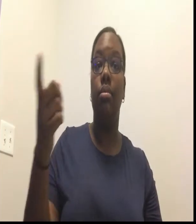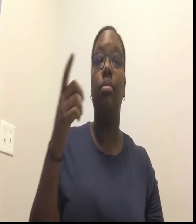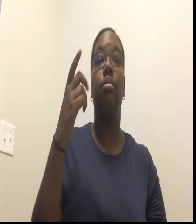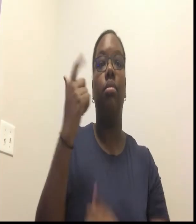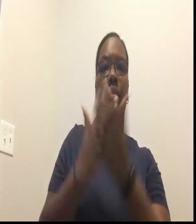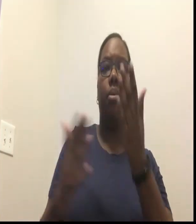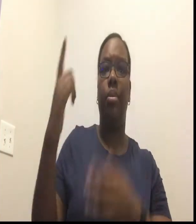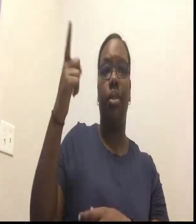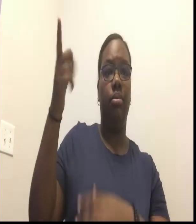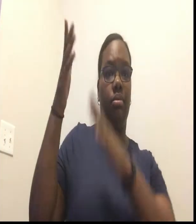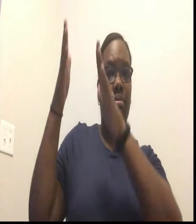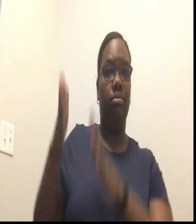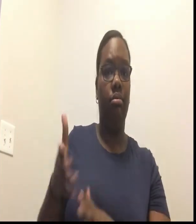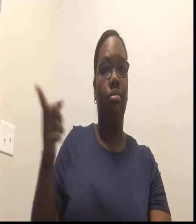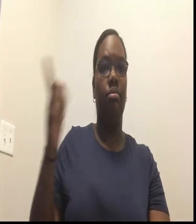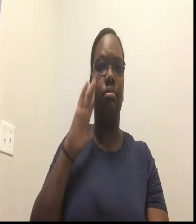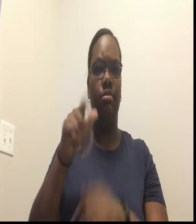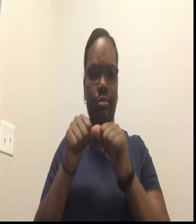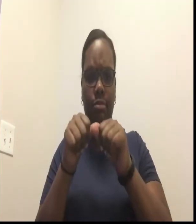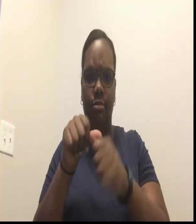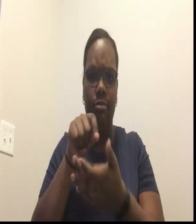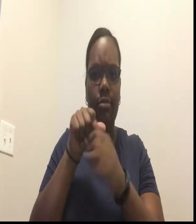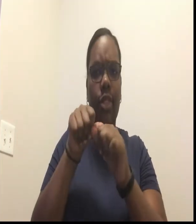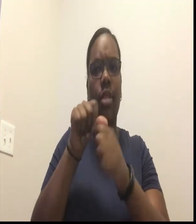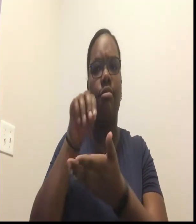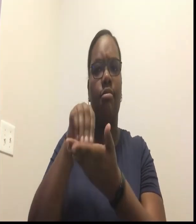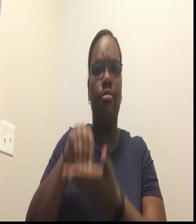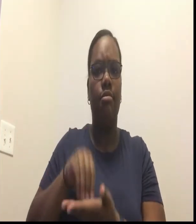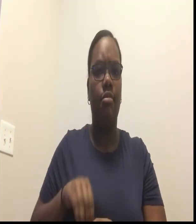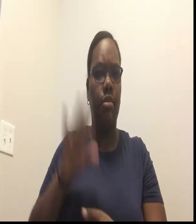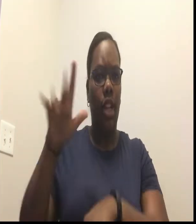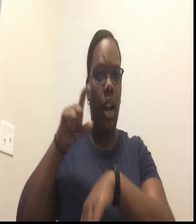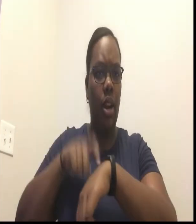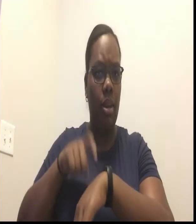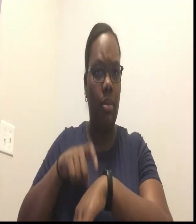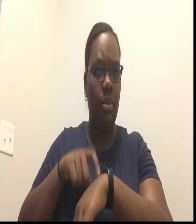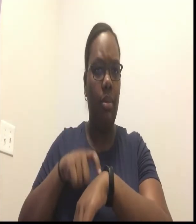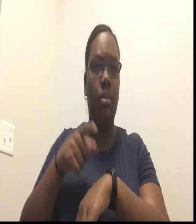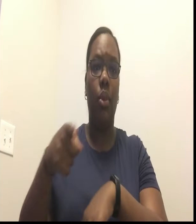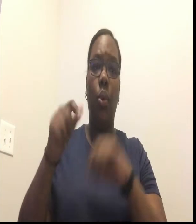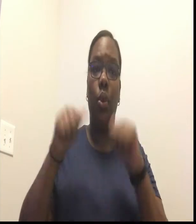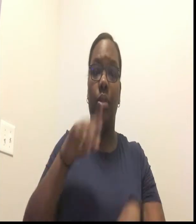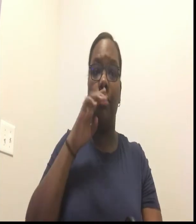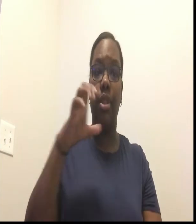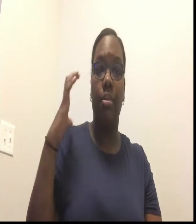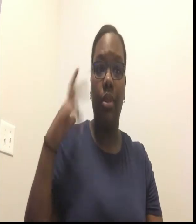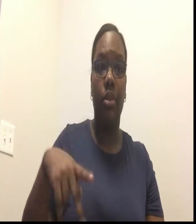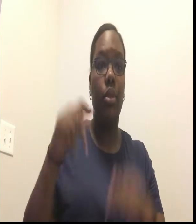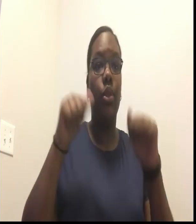rebuttal. Okay, now someone will be keeping track of time again this could be the